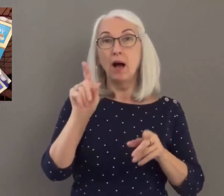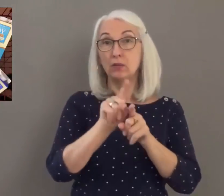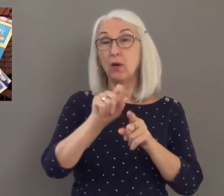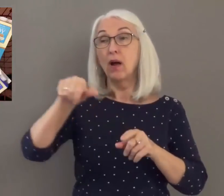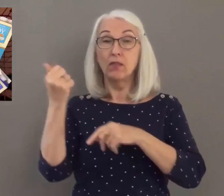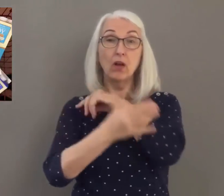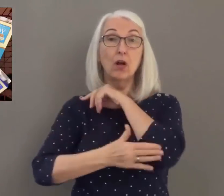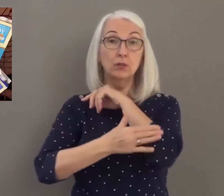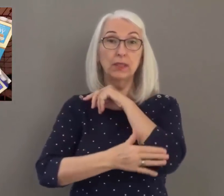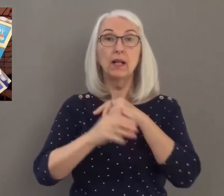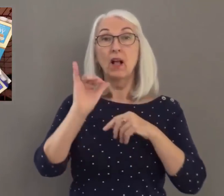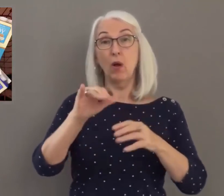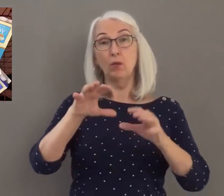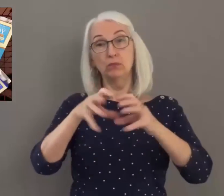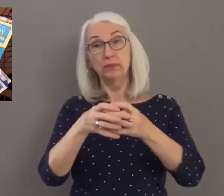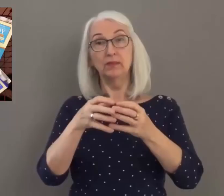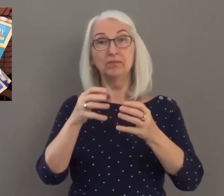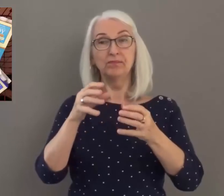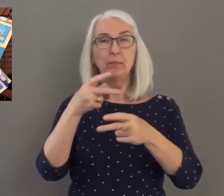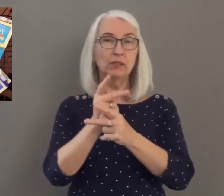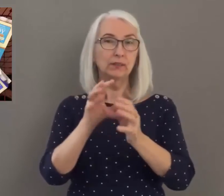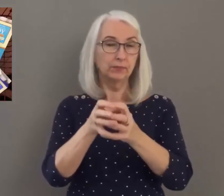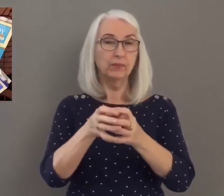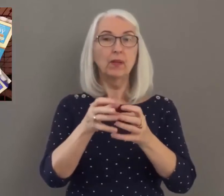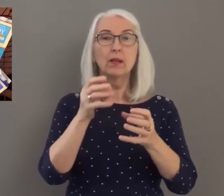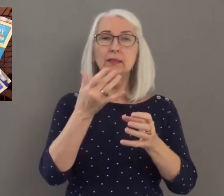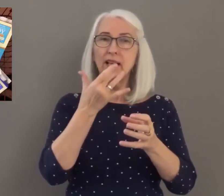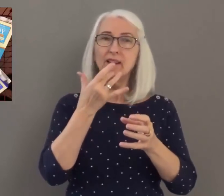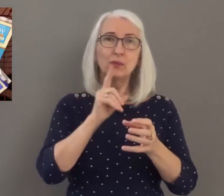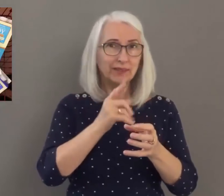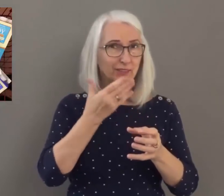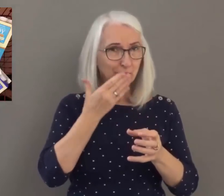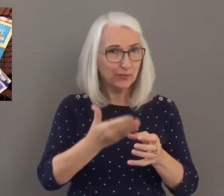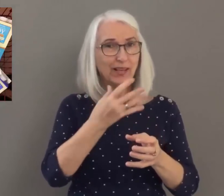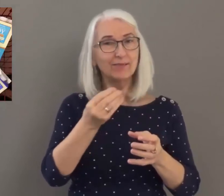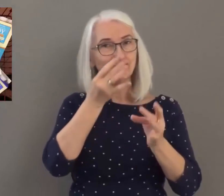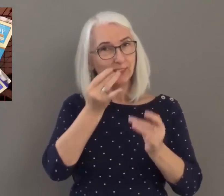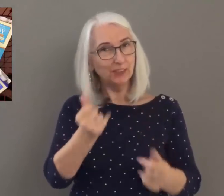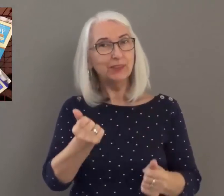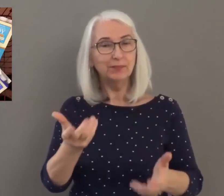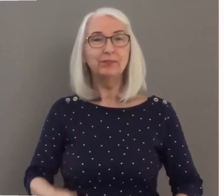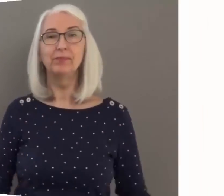and also other countries. These products taste really good and delicious.